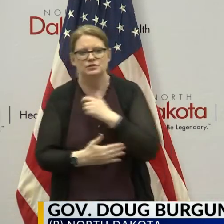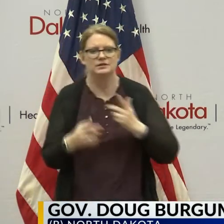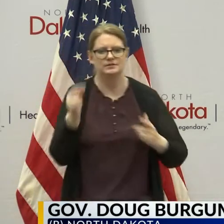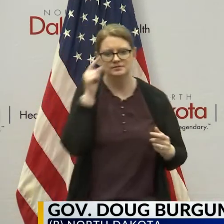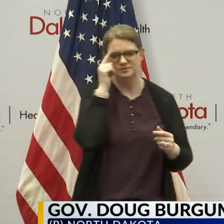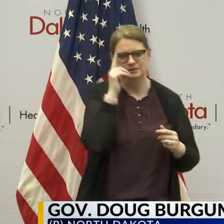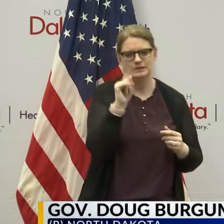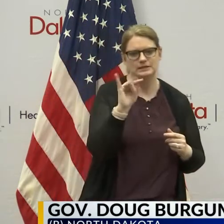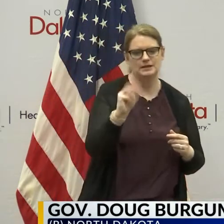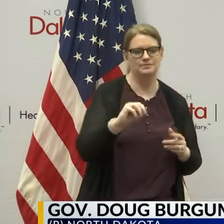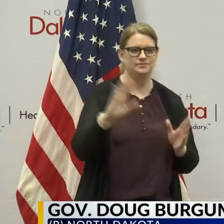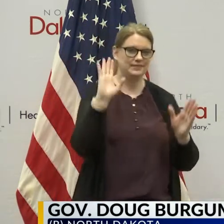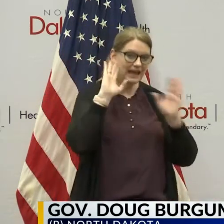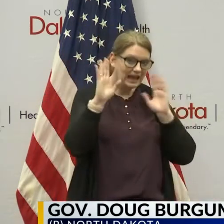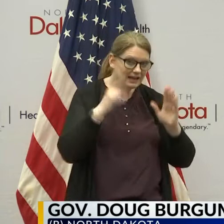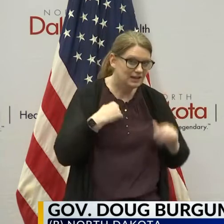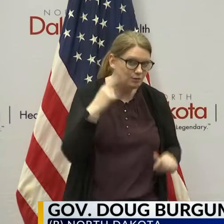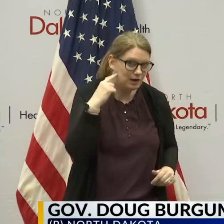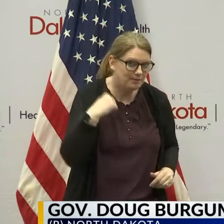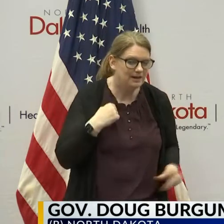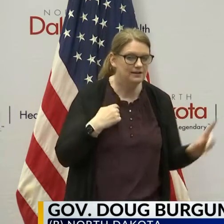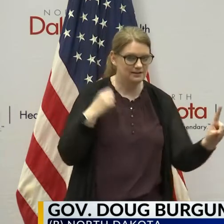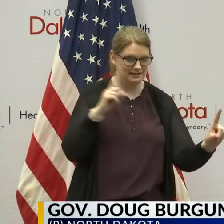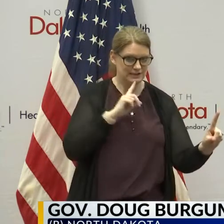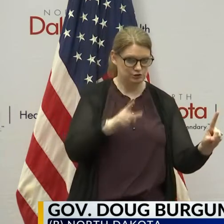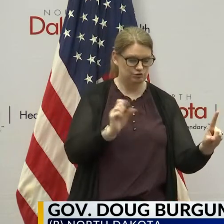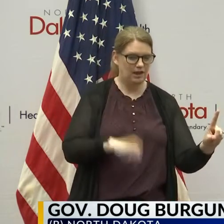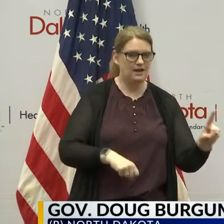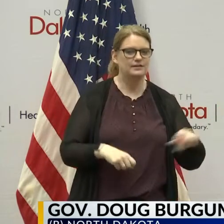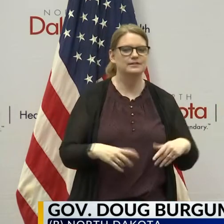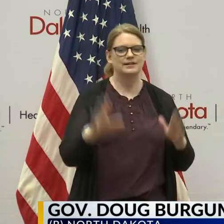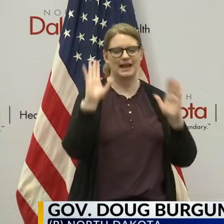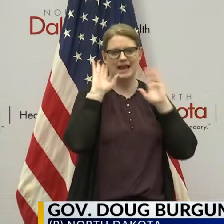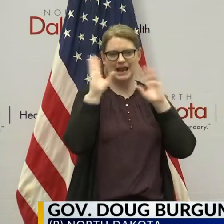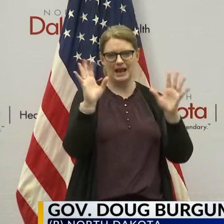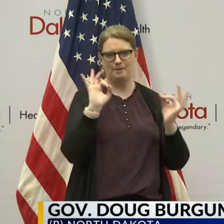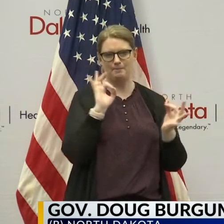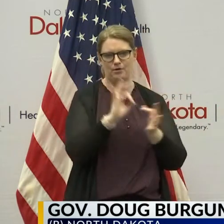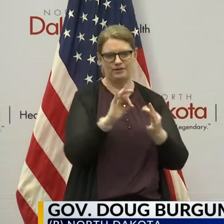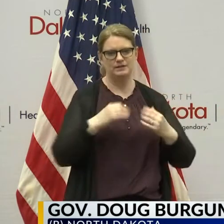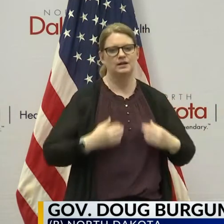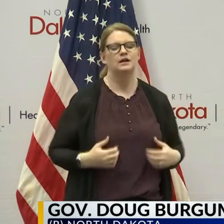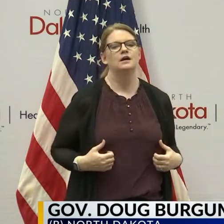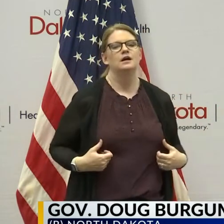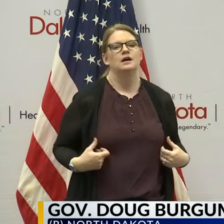THAT IS THE 1ST OF IT'S KIND IN THE COUNTRY TO COME TO MARKET WHICH WILL HELP NOT JUST NORTH DAKOTA BUT THE NATION FIGHT THIS PANDEMIC.